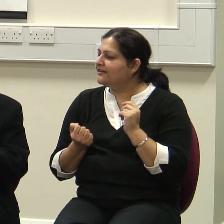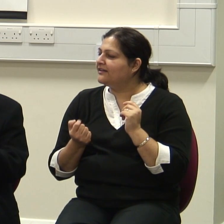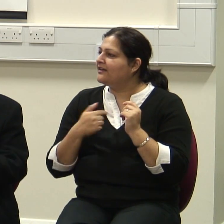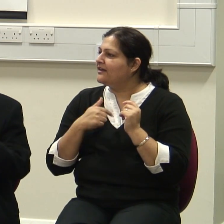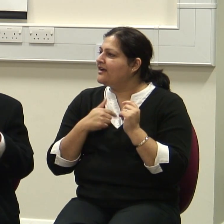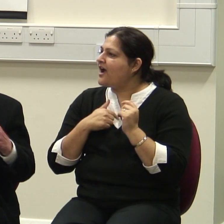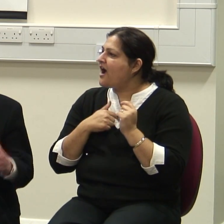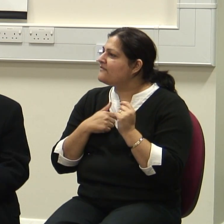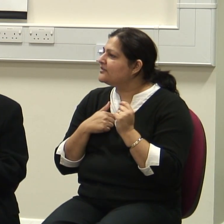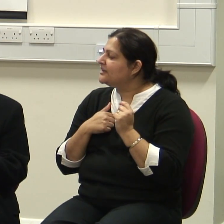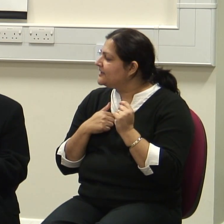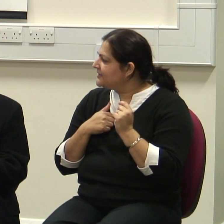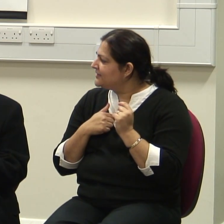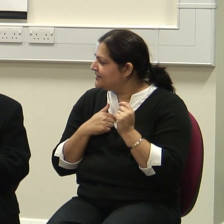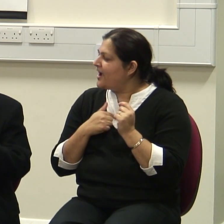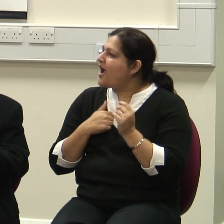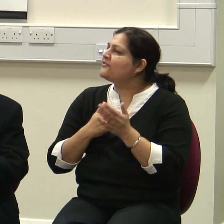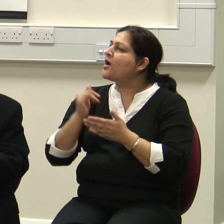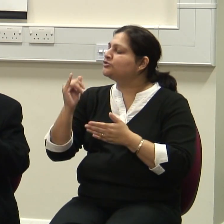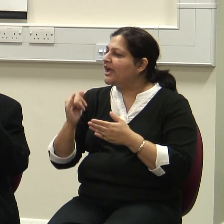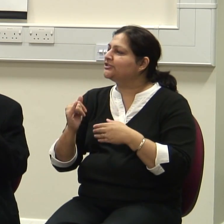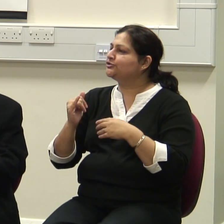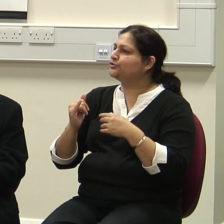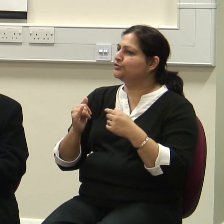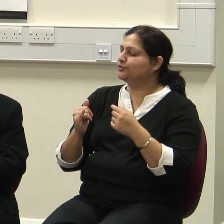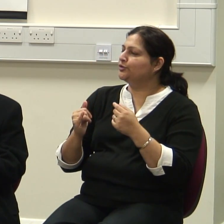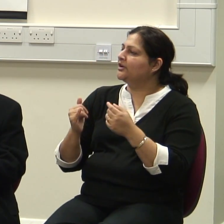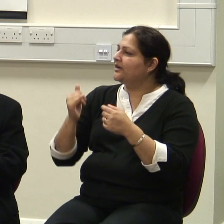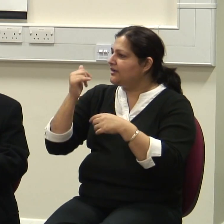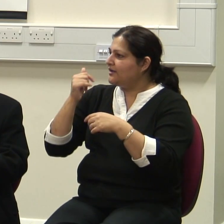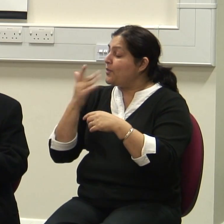to. This is where I came into the picture, I realised this when I was five years old,